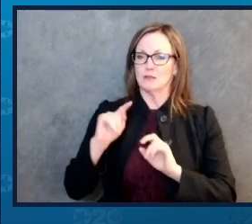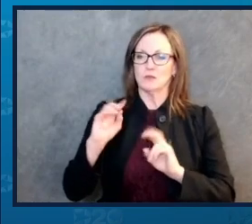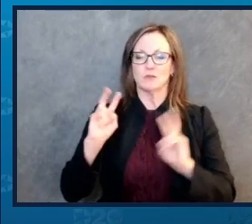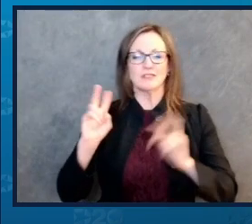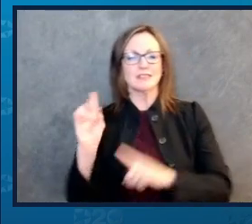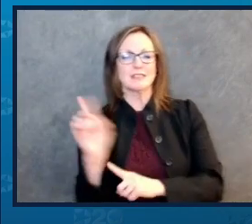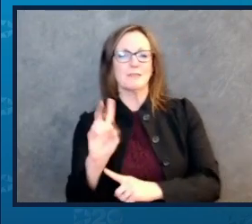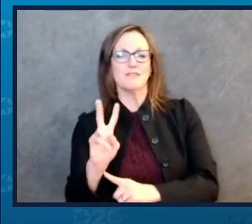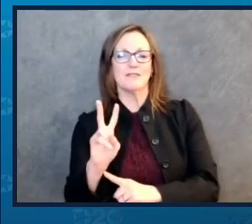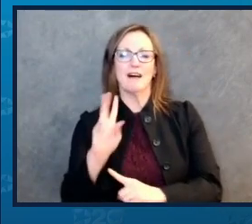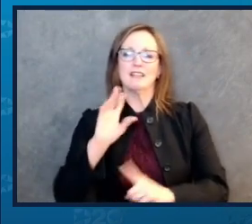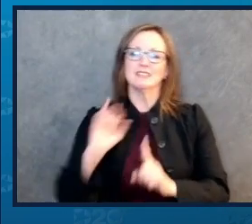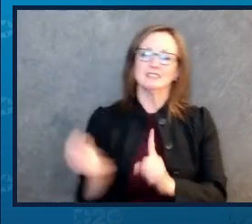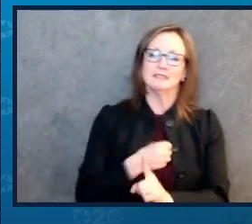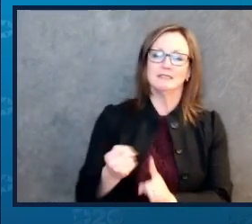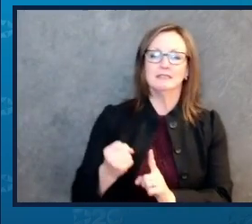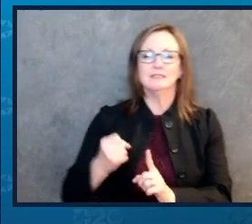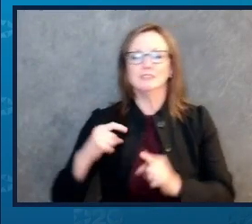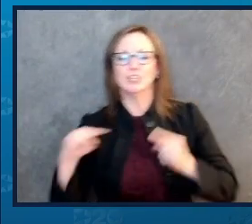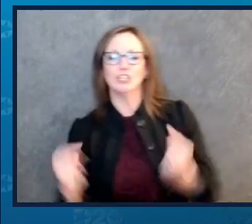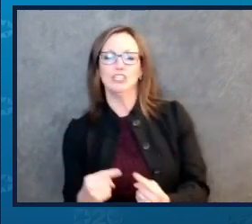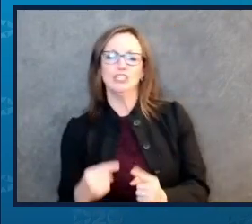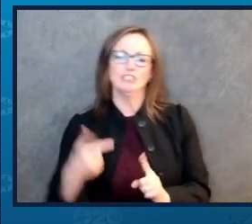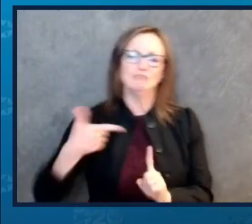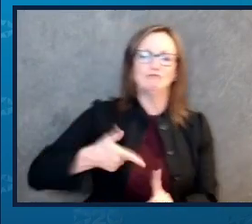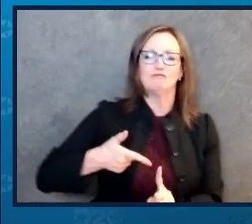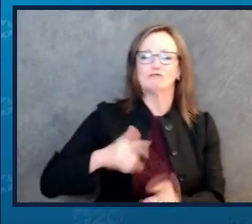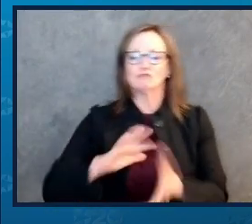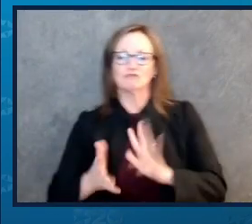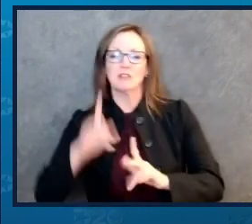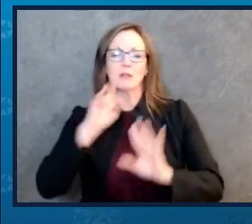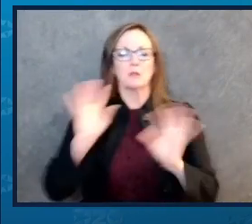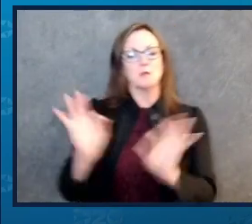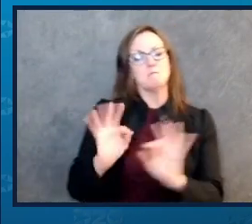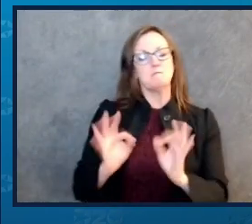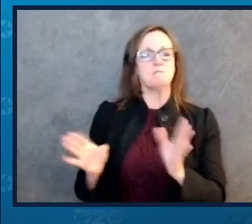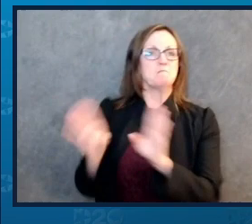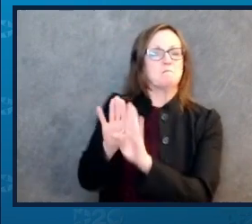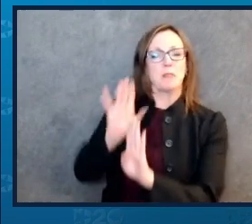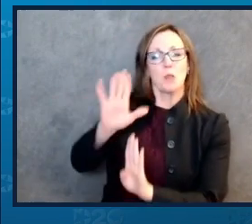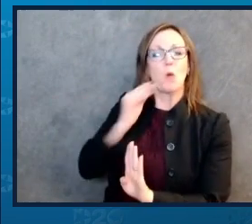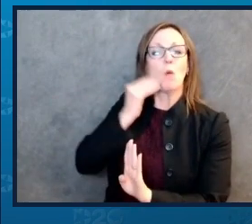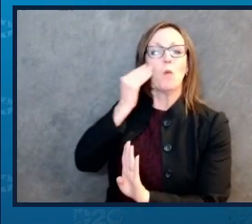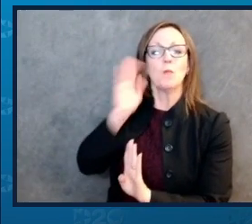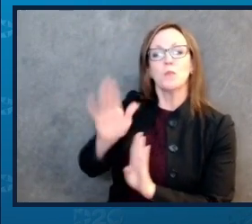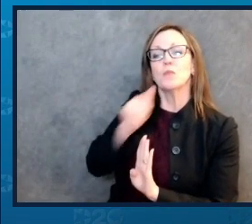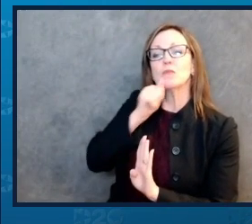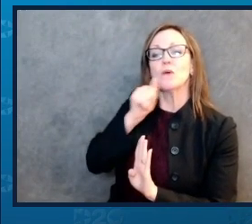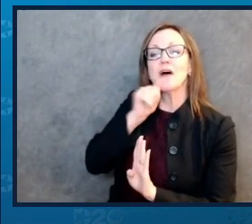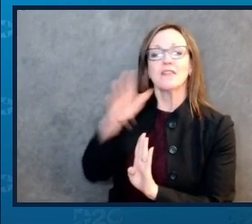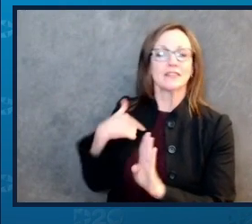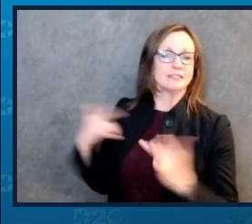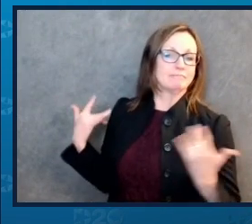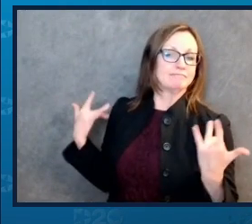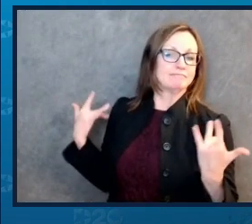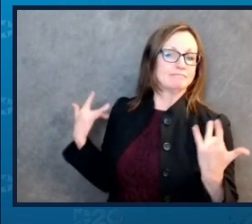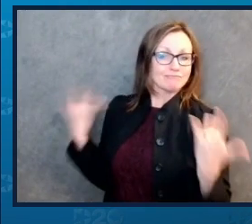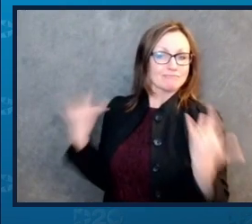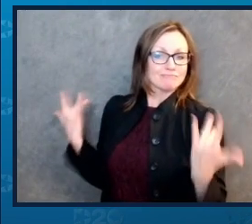IN THE HOME, IT IS A PRIVATE MATTER AND SO WOMEN WERE RESPONSE BE FOR THEIR OWN